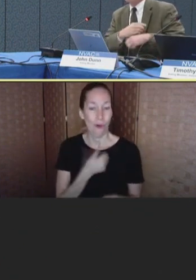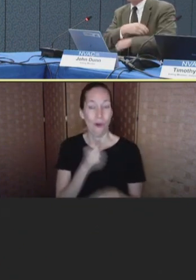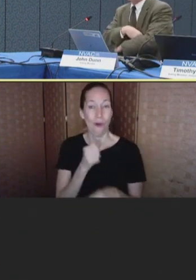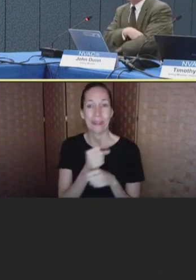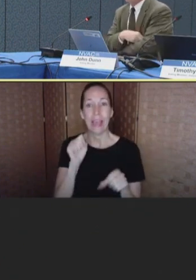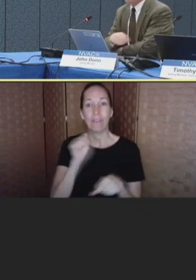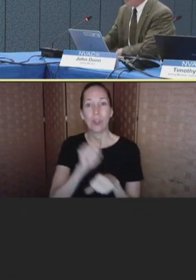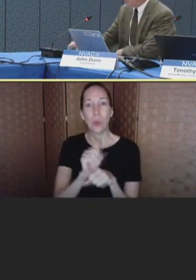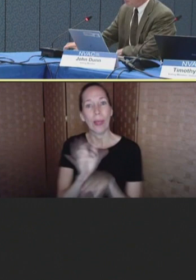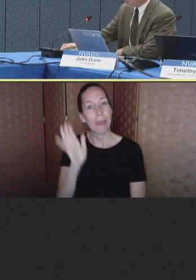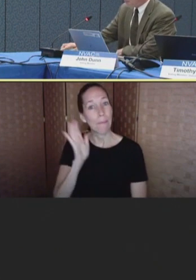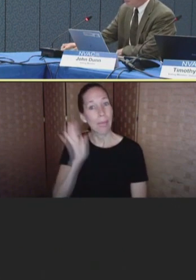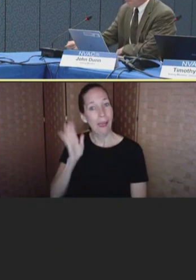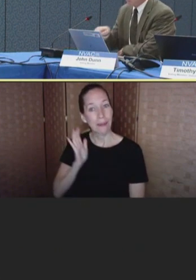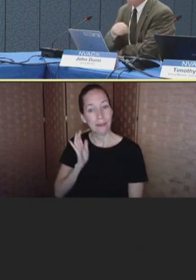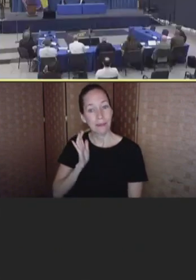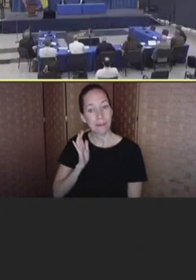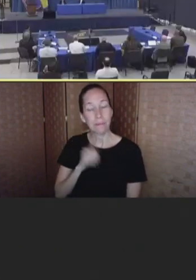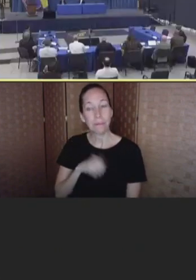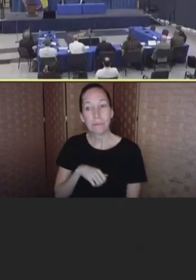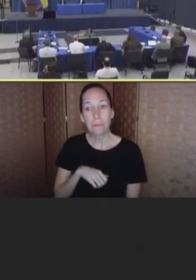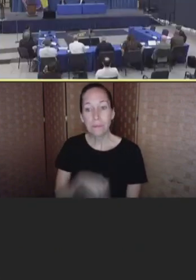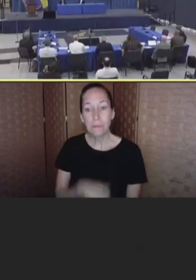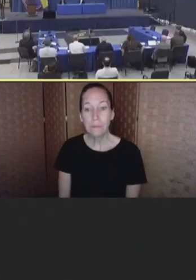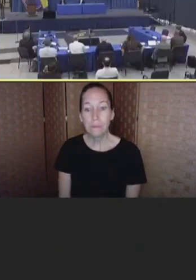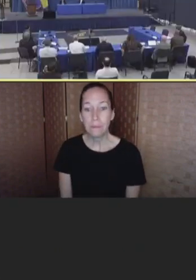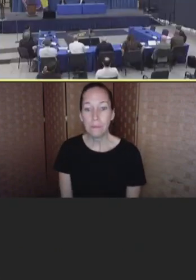Robert Chen: No, I think that's a fair question.